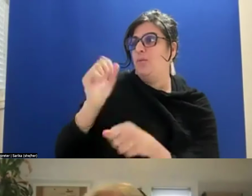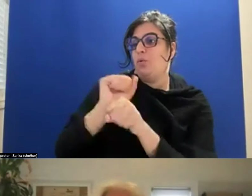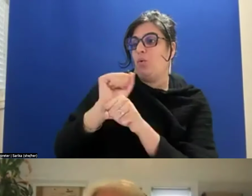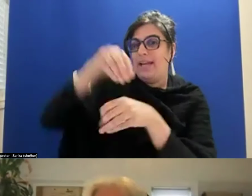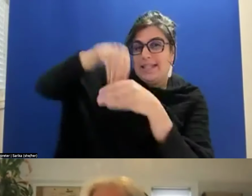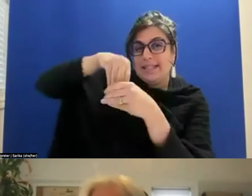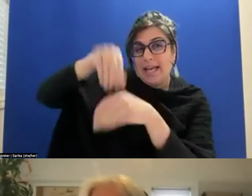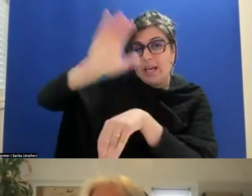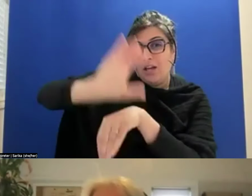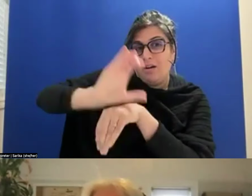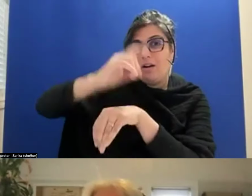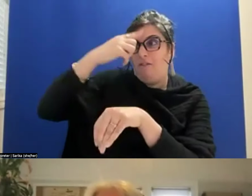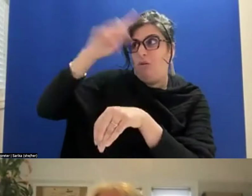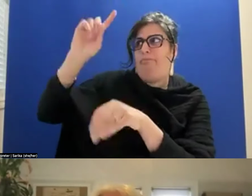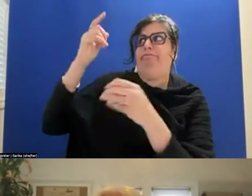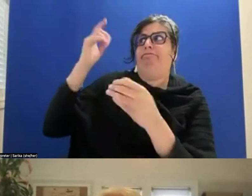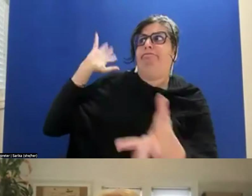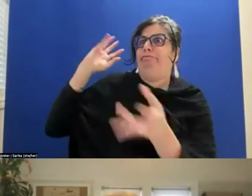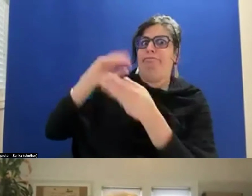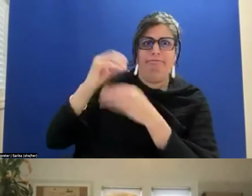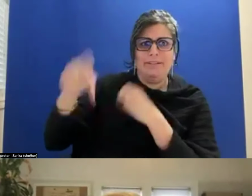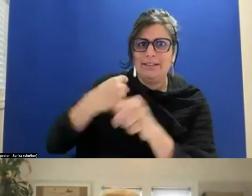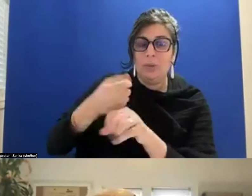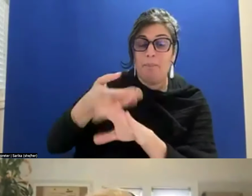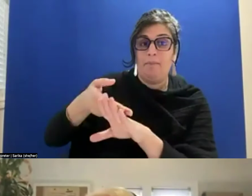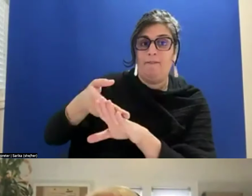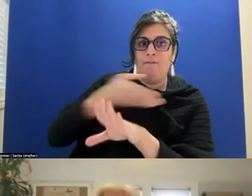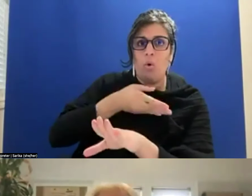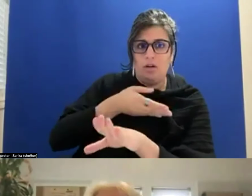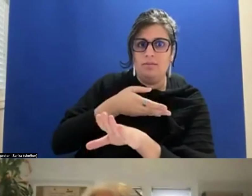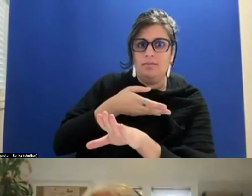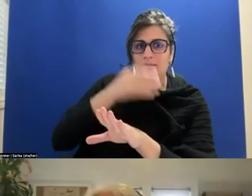I don't know how many years before there was this now, this new invitation